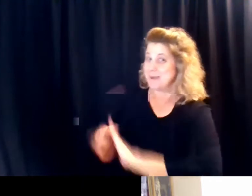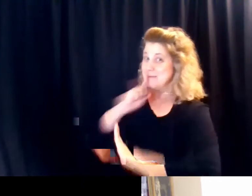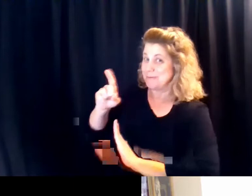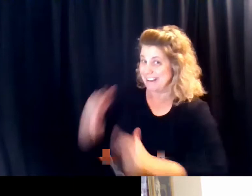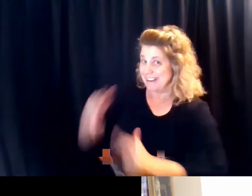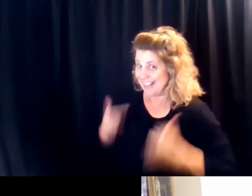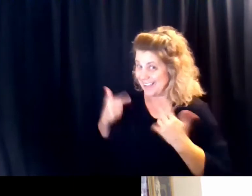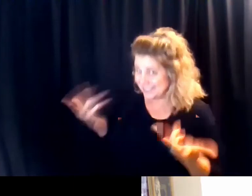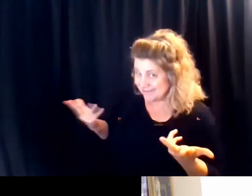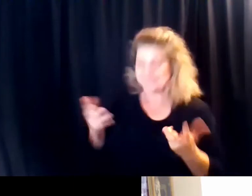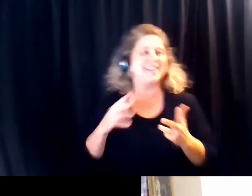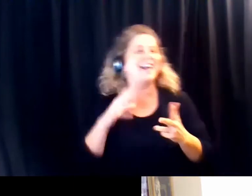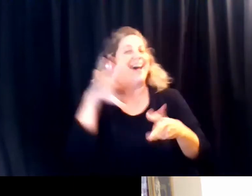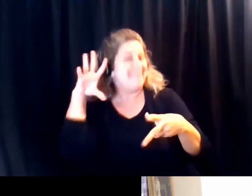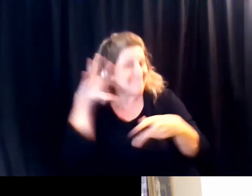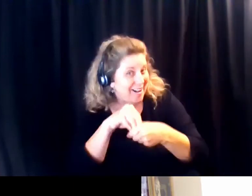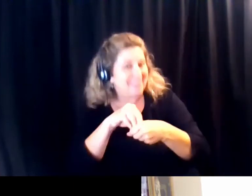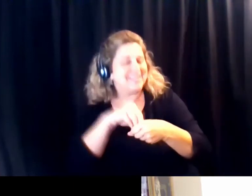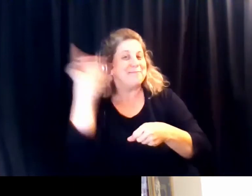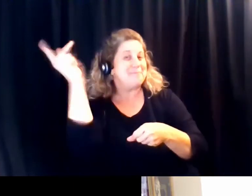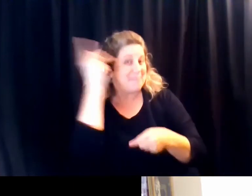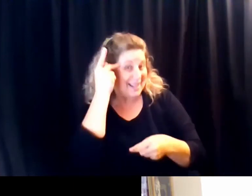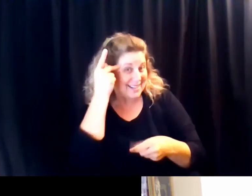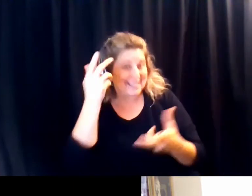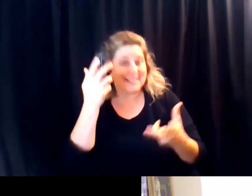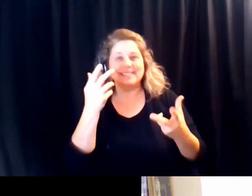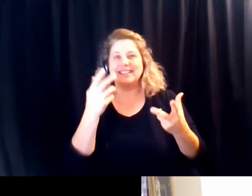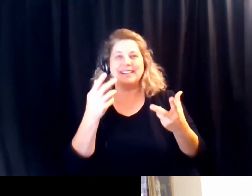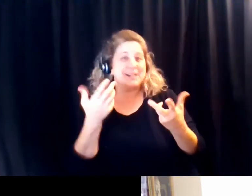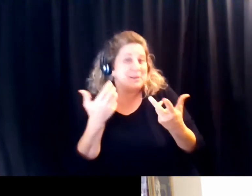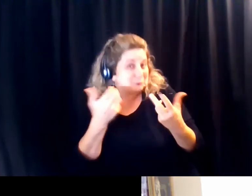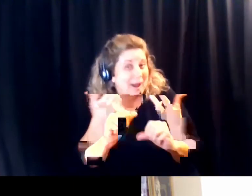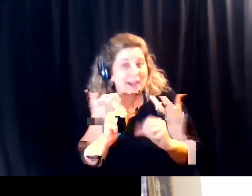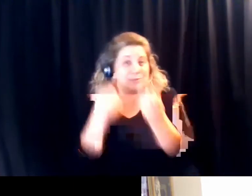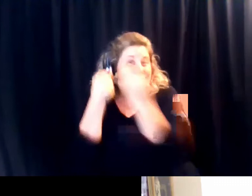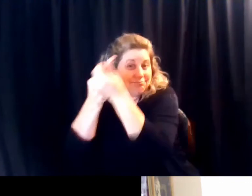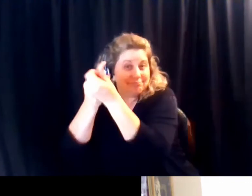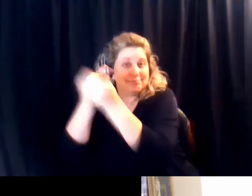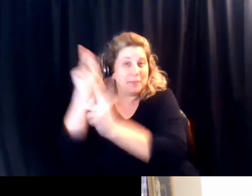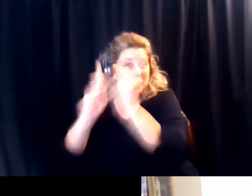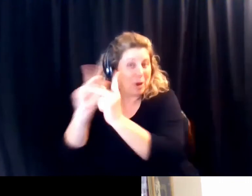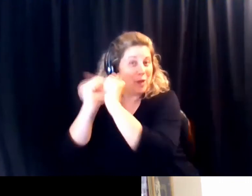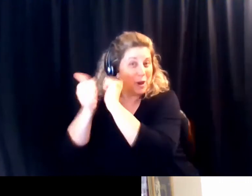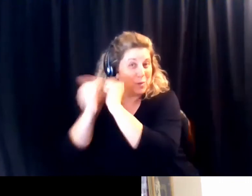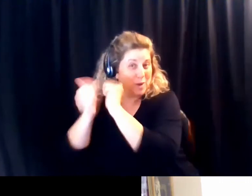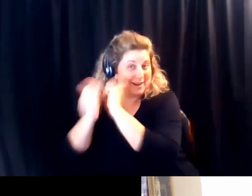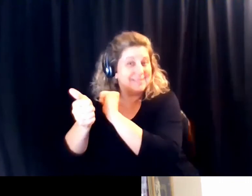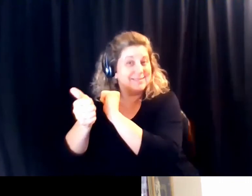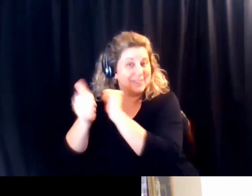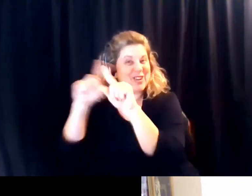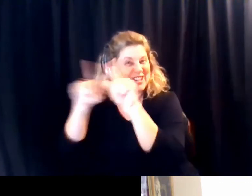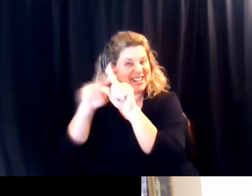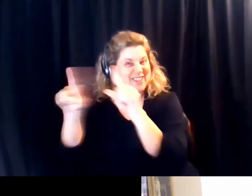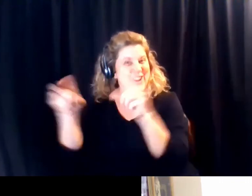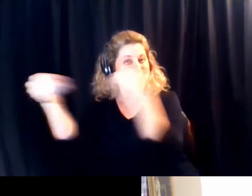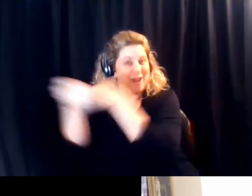Judith Heumann: I want to no longer hear stories about someone with a master's degree applying for many jobs and putting in their resume.